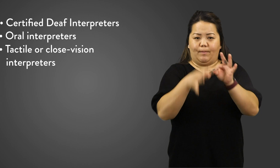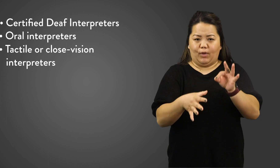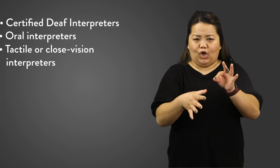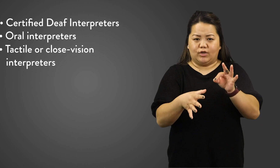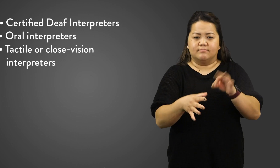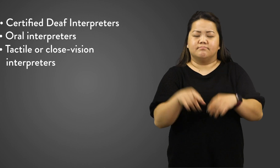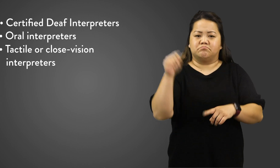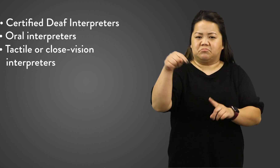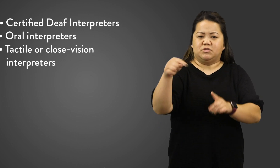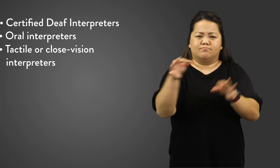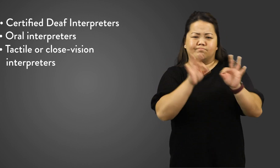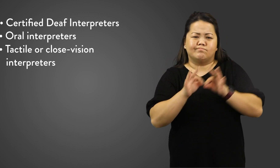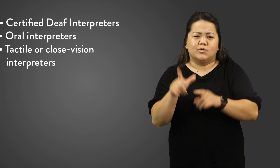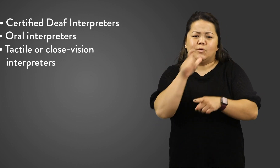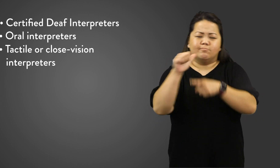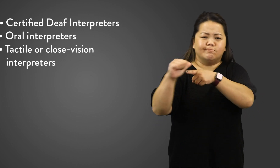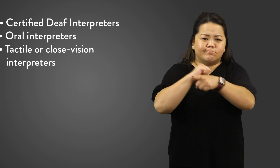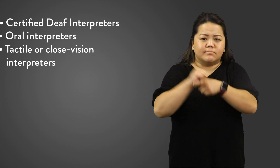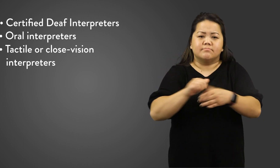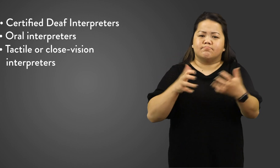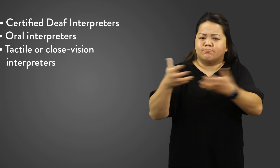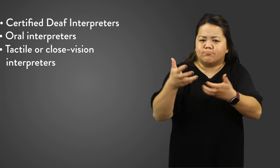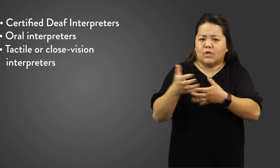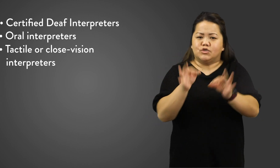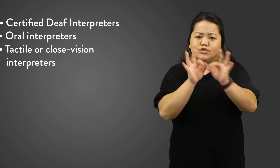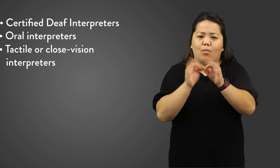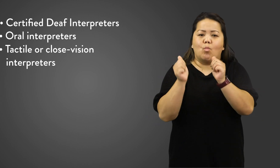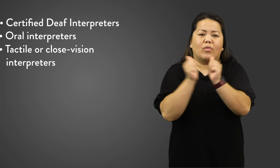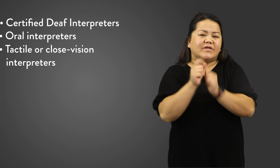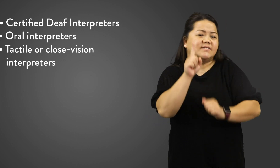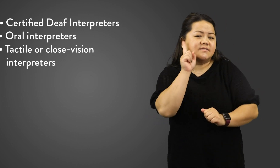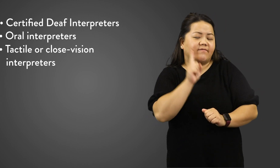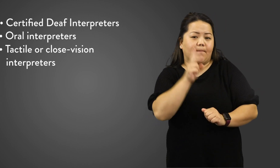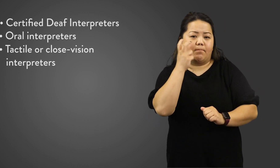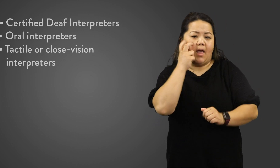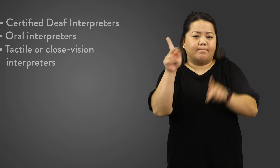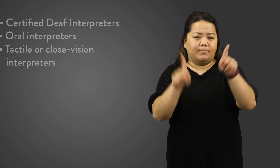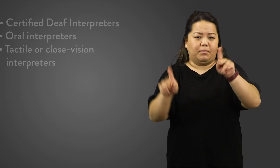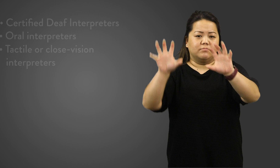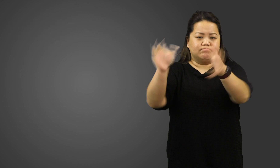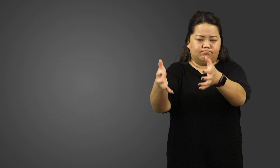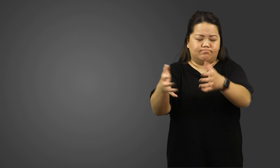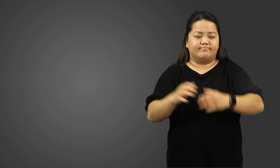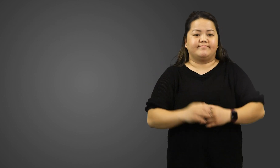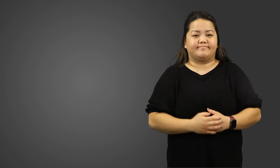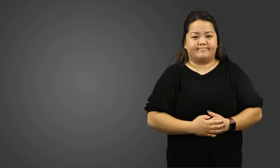who are trained to communicate with DeafBlind individuals.